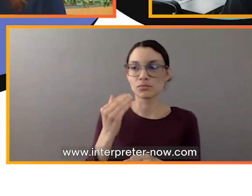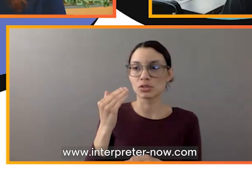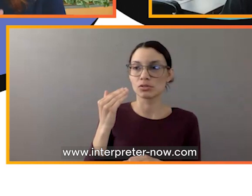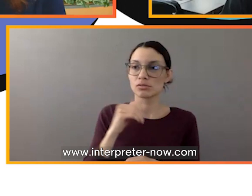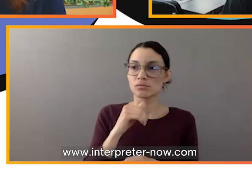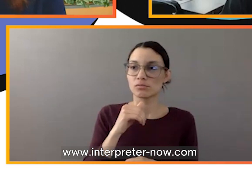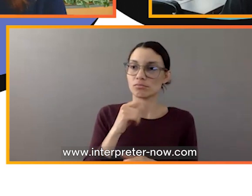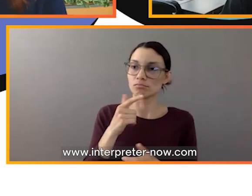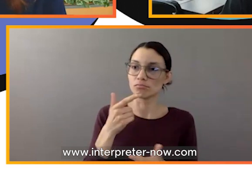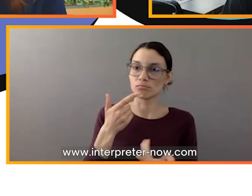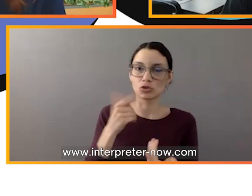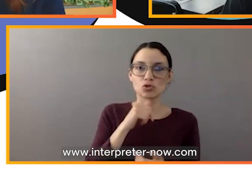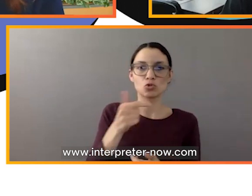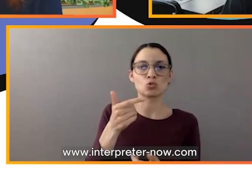You have to give people opportunities.